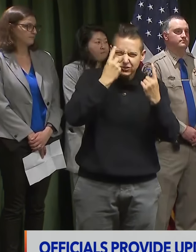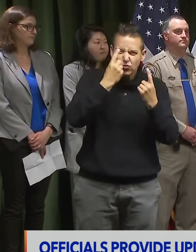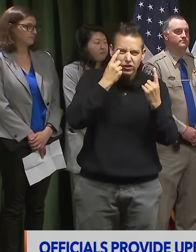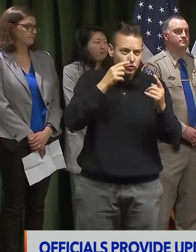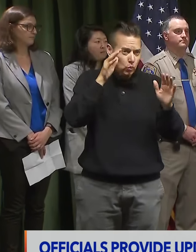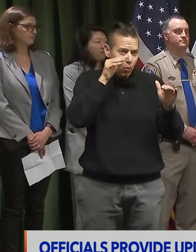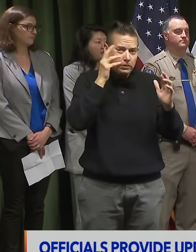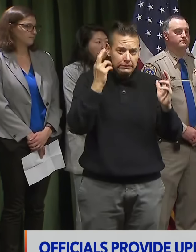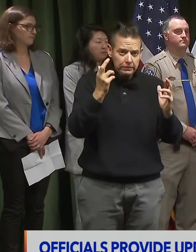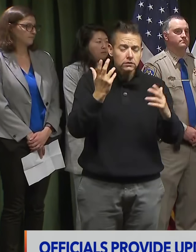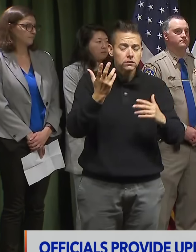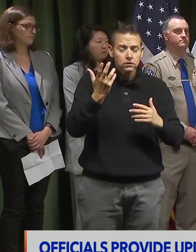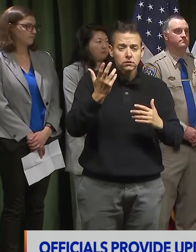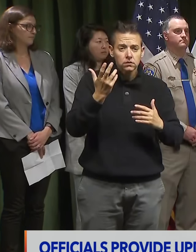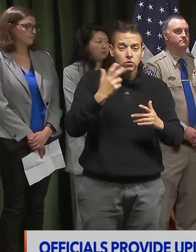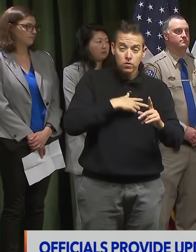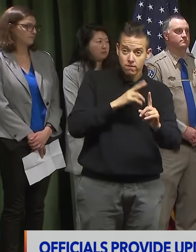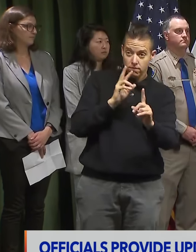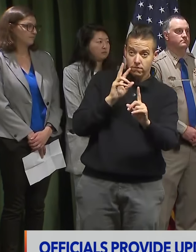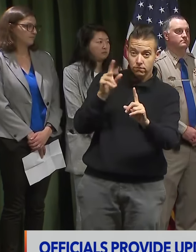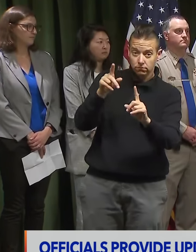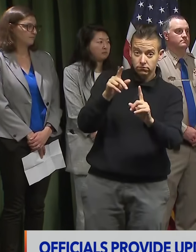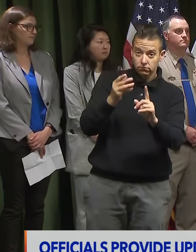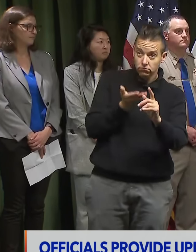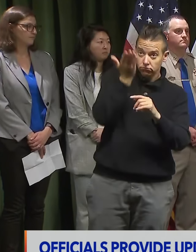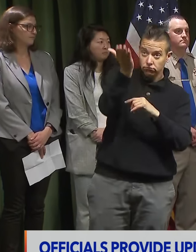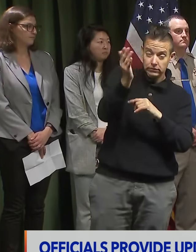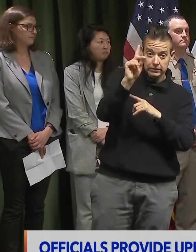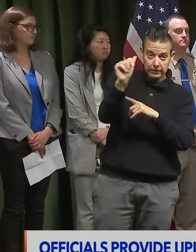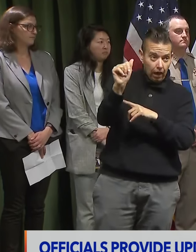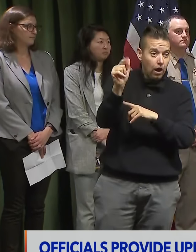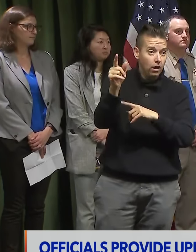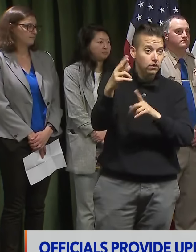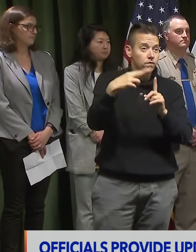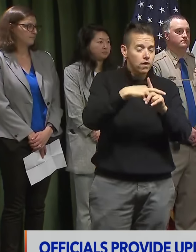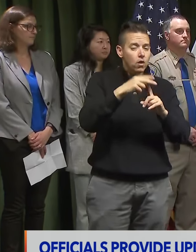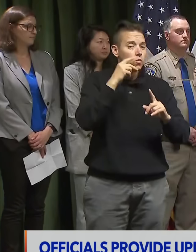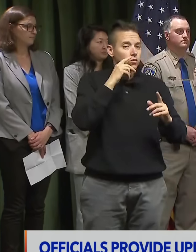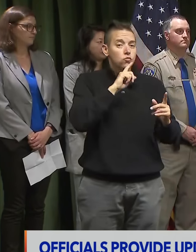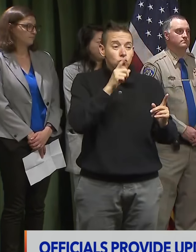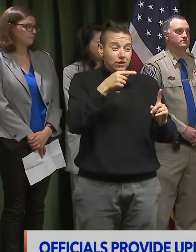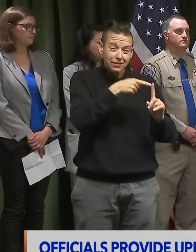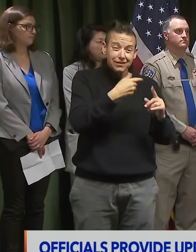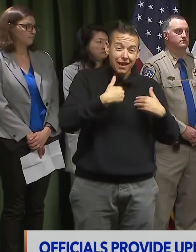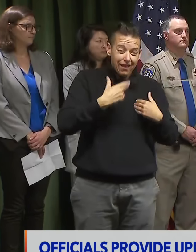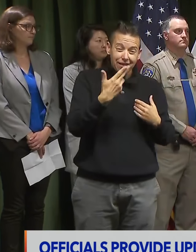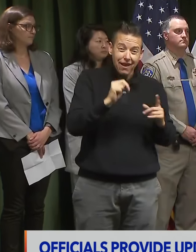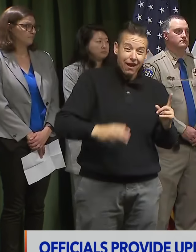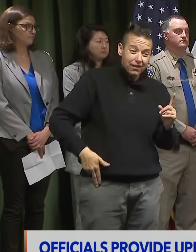VERY VIOLENT CRIMINAL HISTORY. AND THAT WILL BE PART OF THE CONSIDERATION WERE THAT WHEN